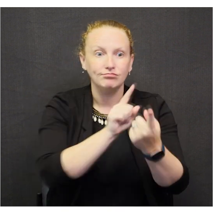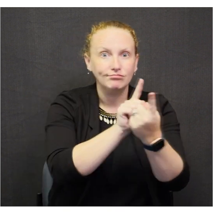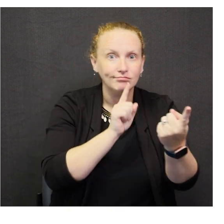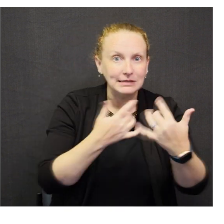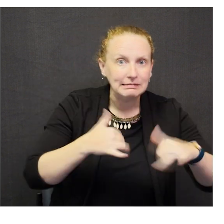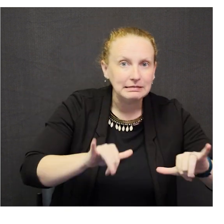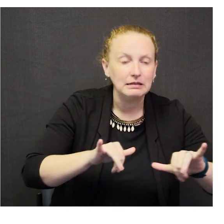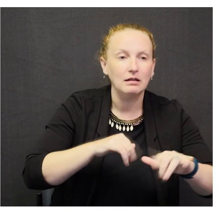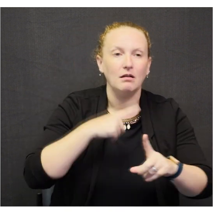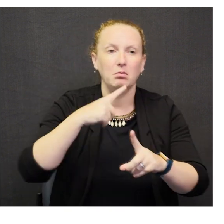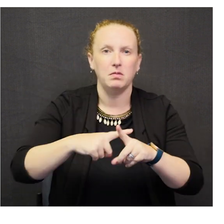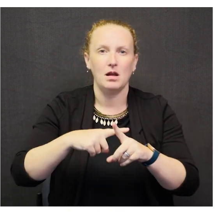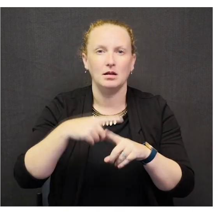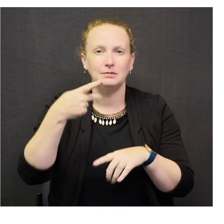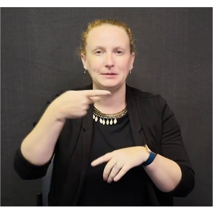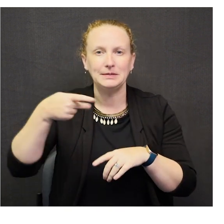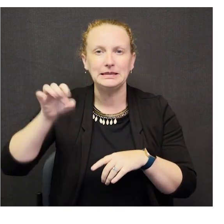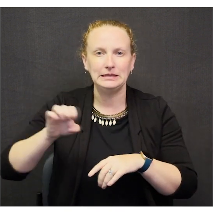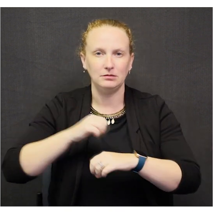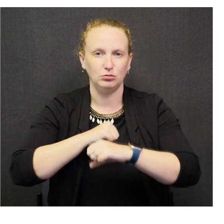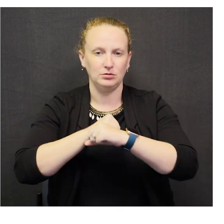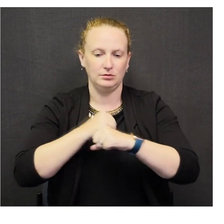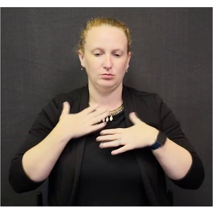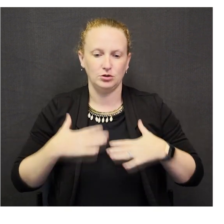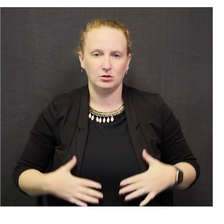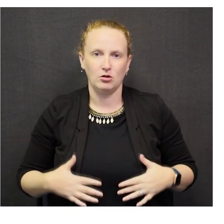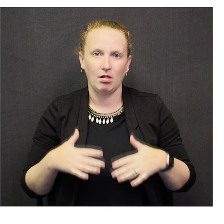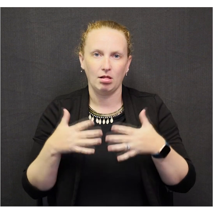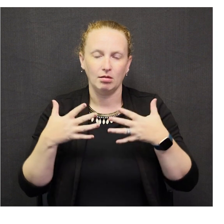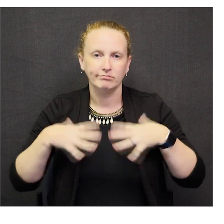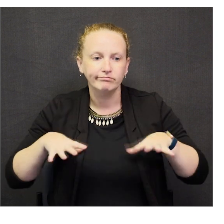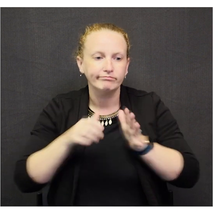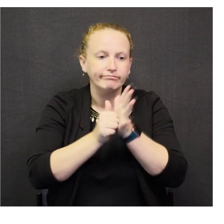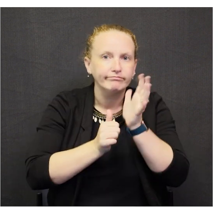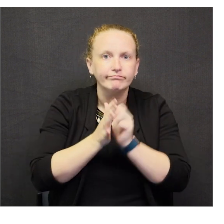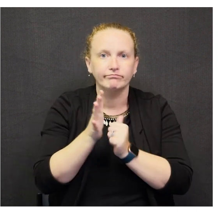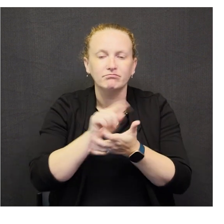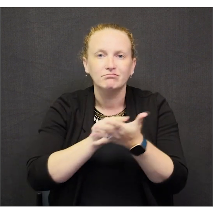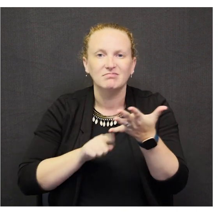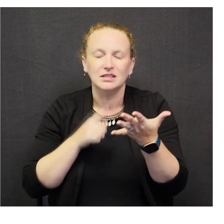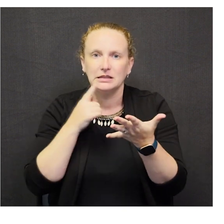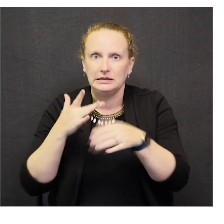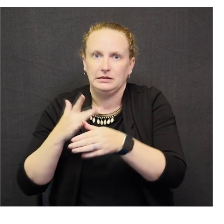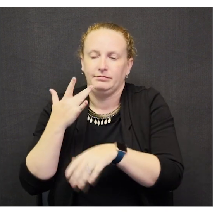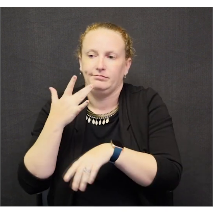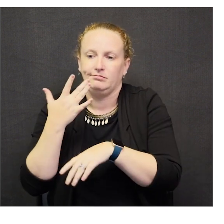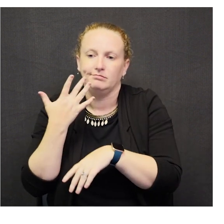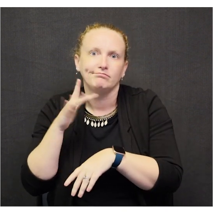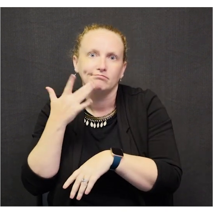it looks like tele-health is going to be something that continues on into the future. Providers